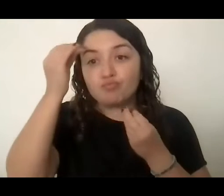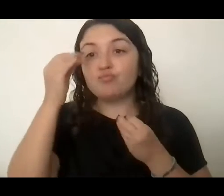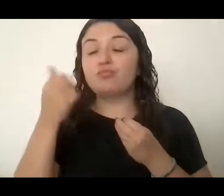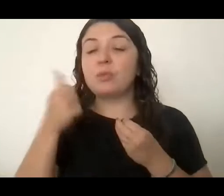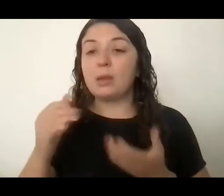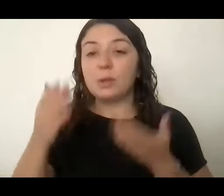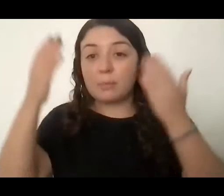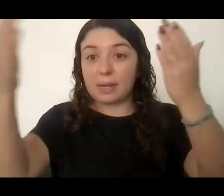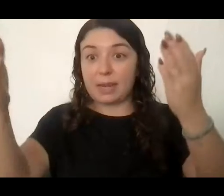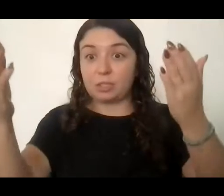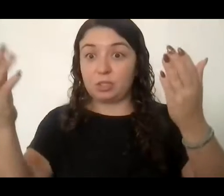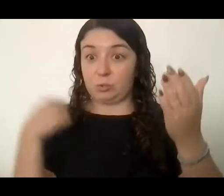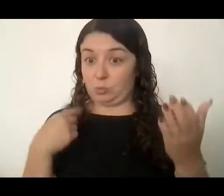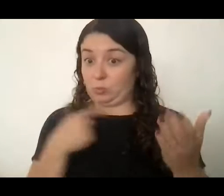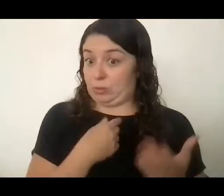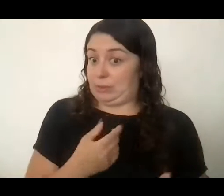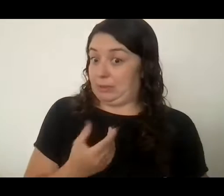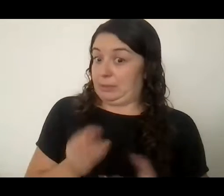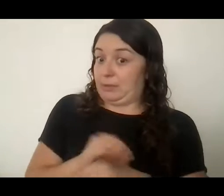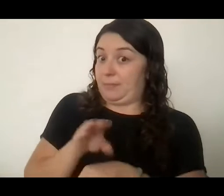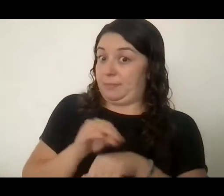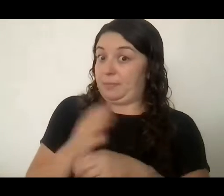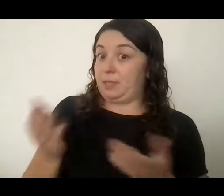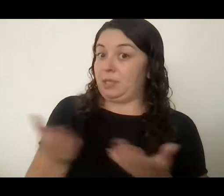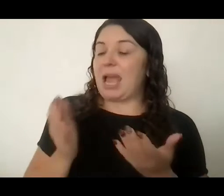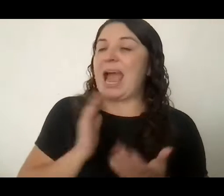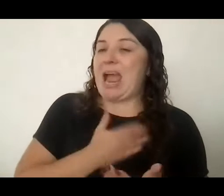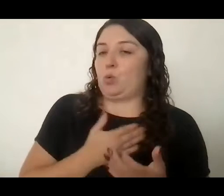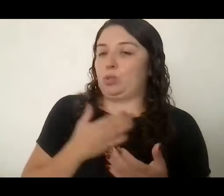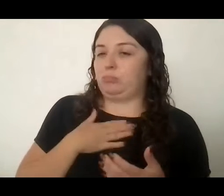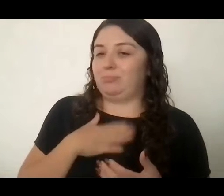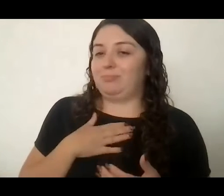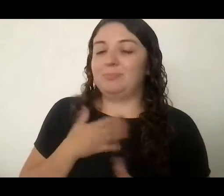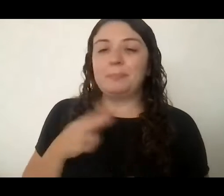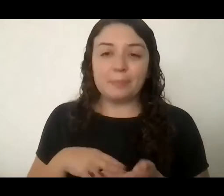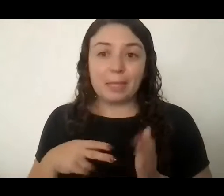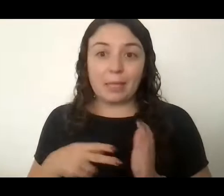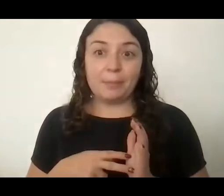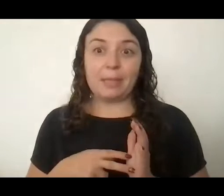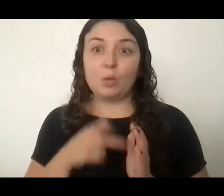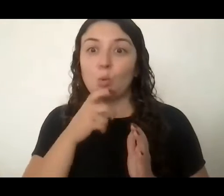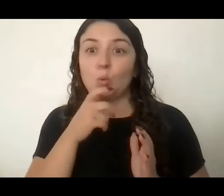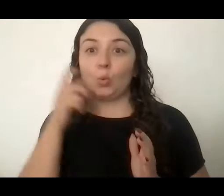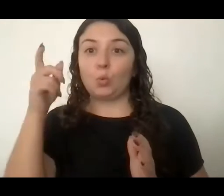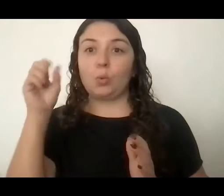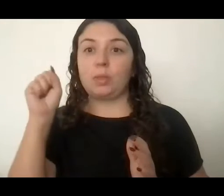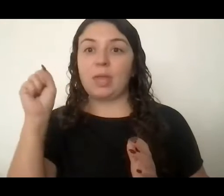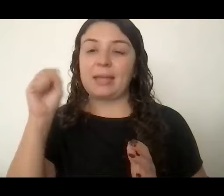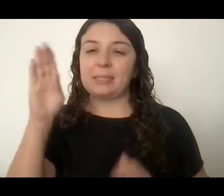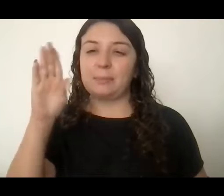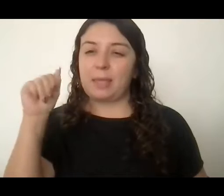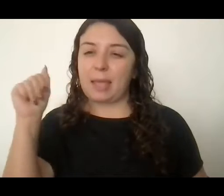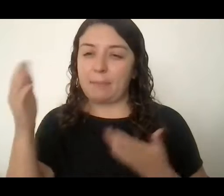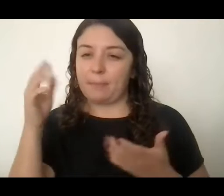that we express here are those of ours and don't necessarily reflect the views of the SBA.